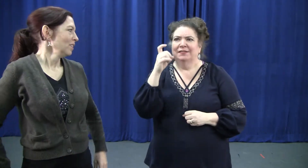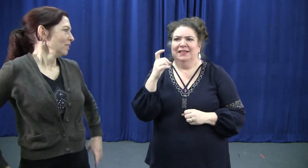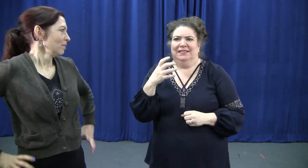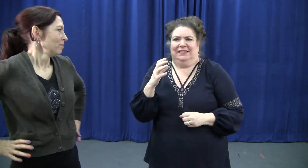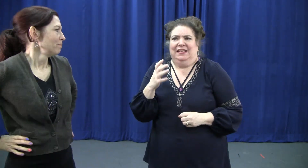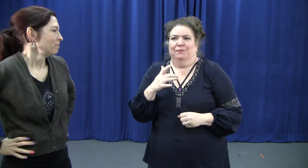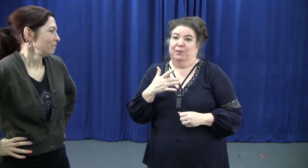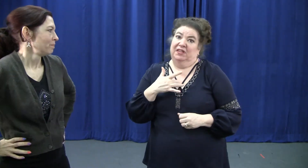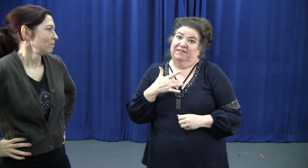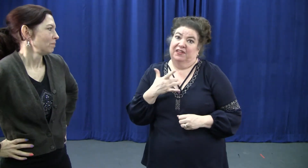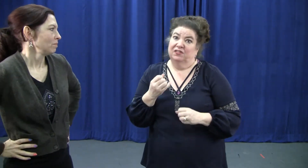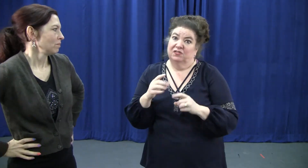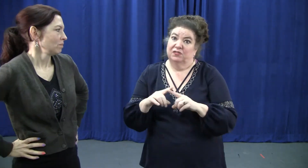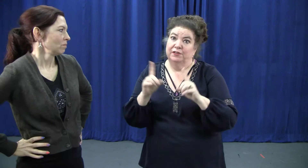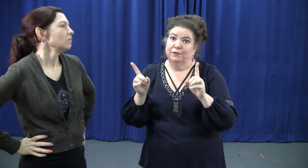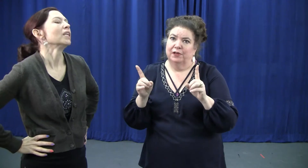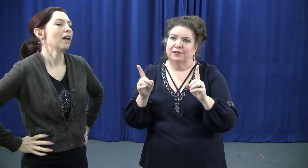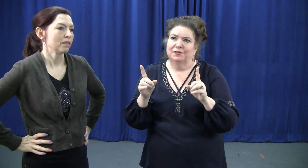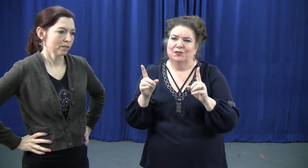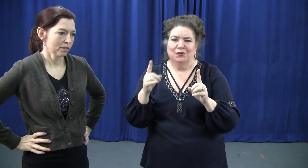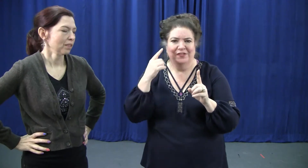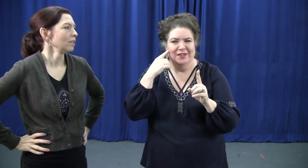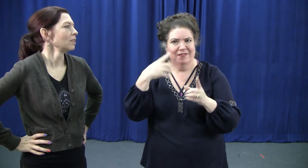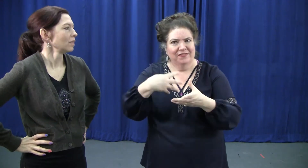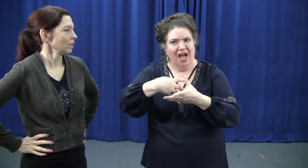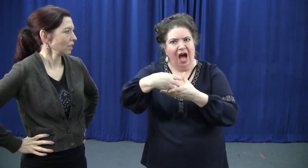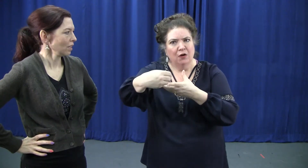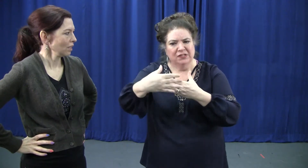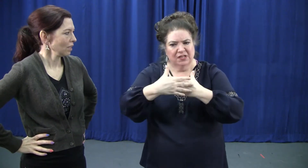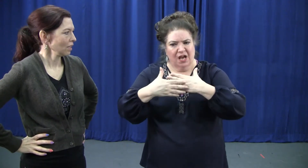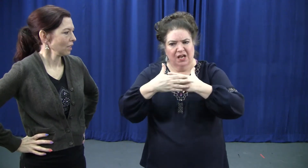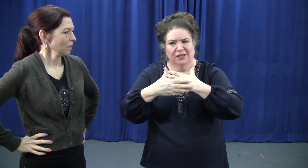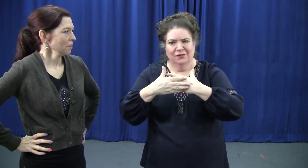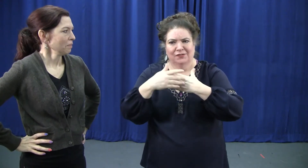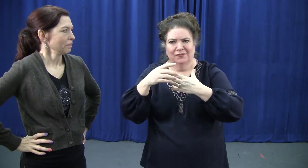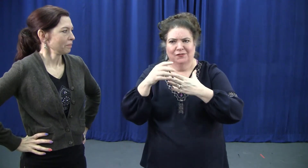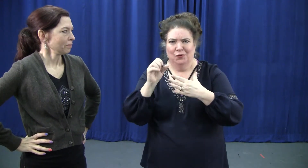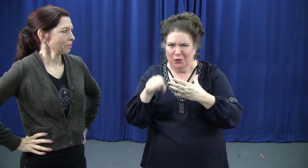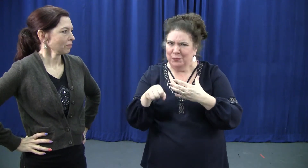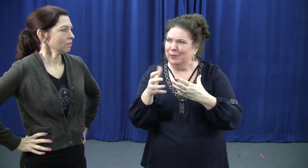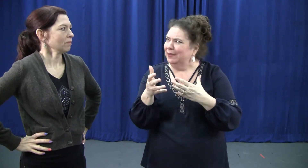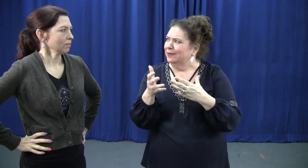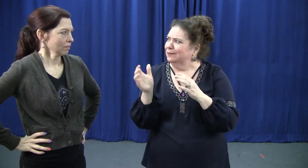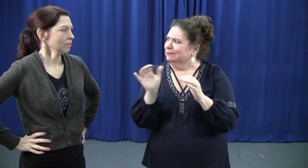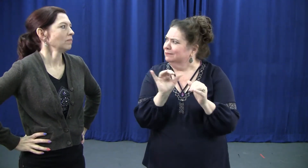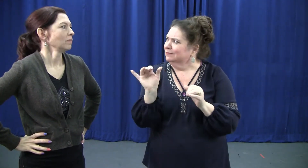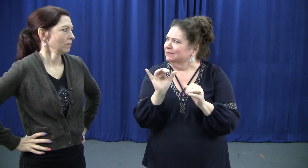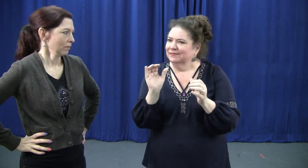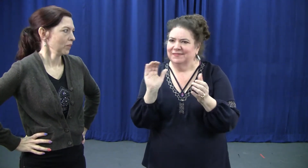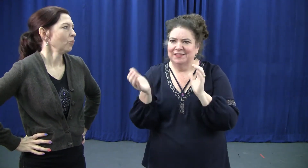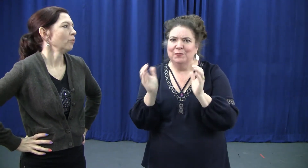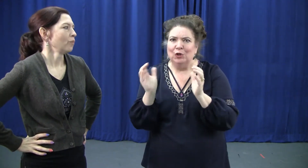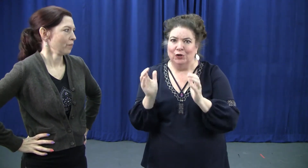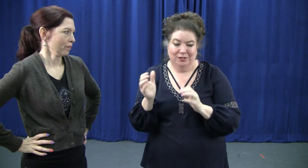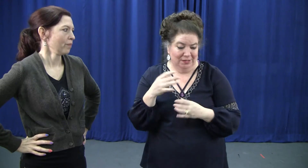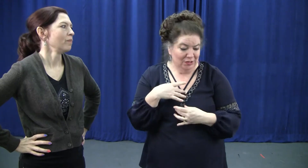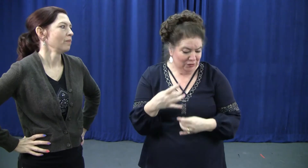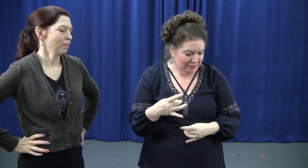they seem, they feel so different so to think that the outside they could be similar is interesting.